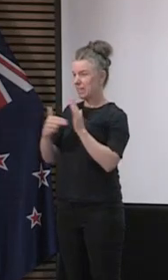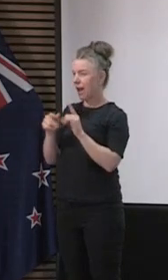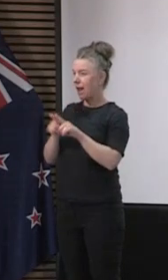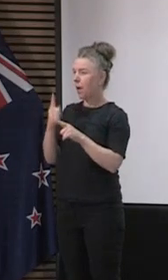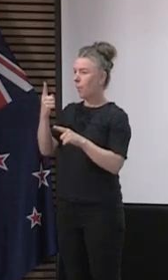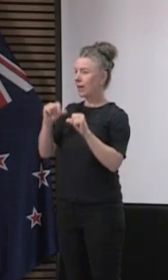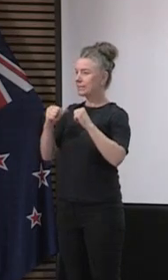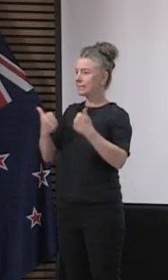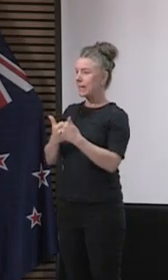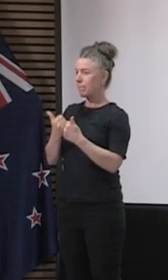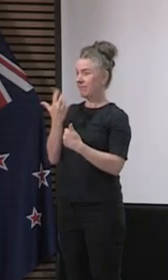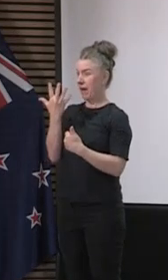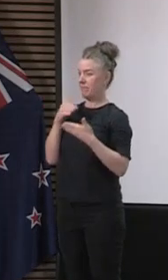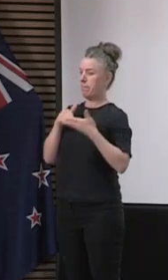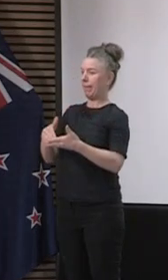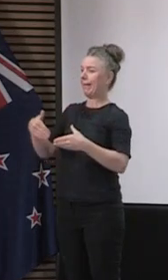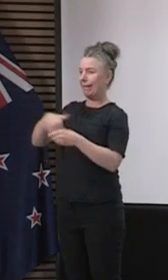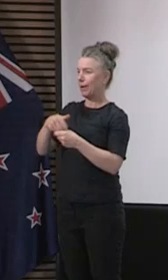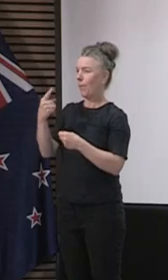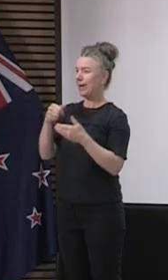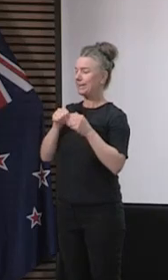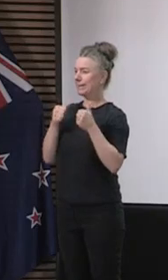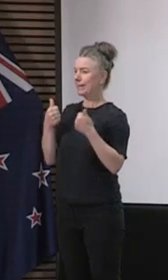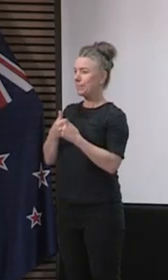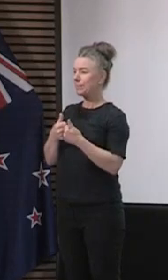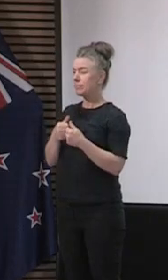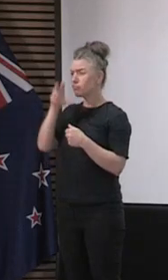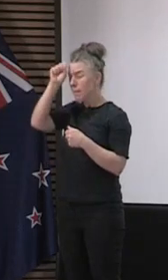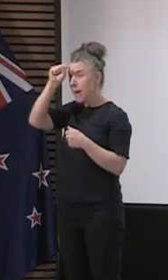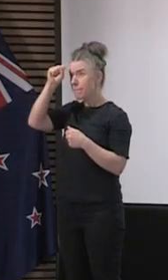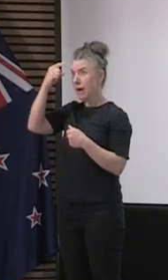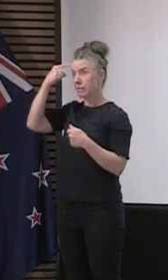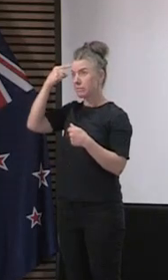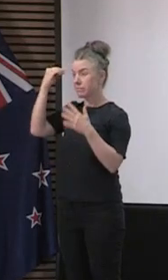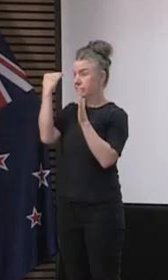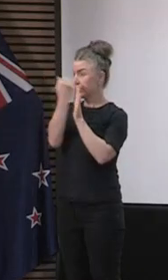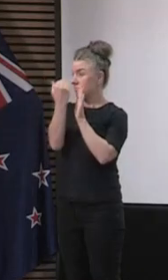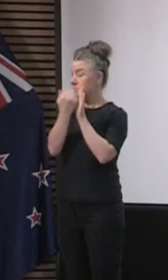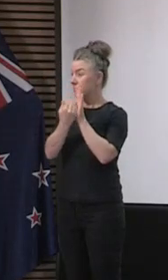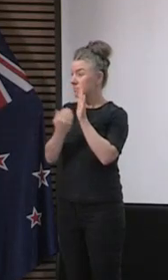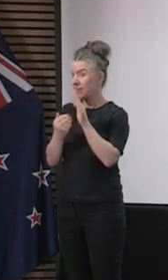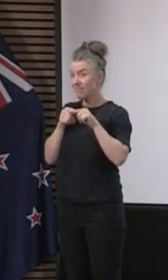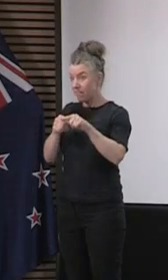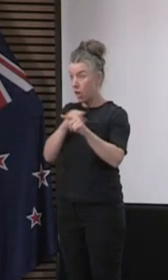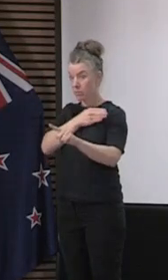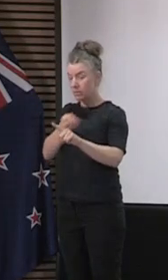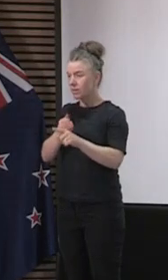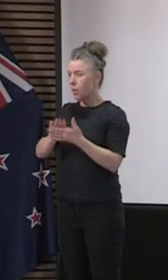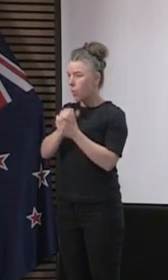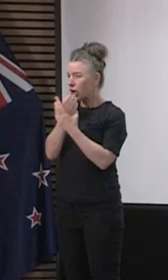from here. That's where that team of 5 million is so important. We do need to keep in mind all of the public